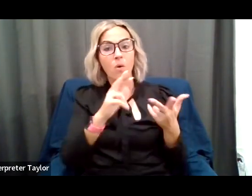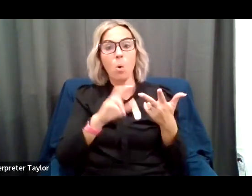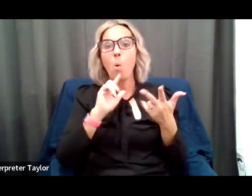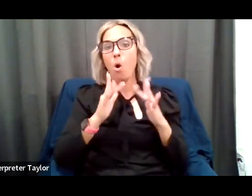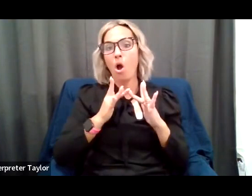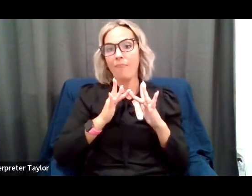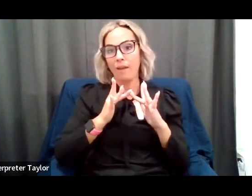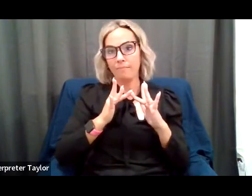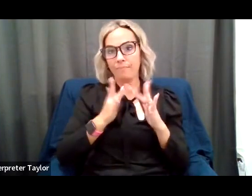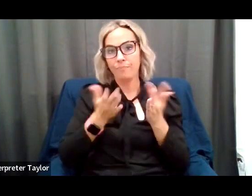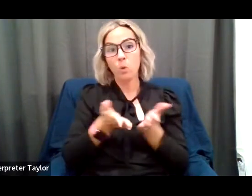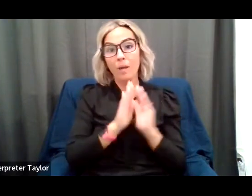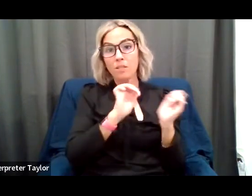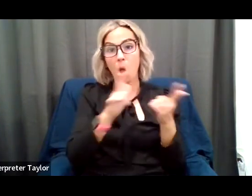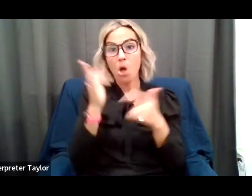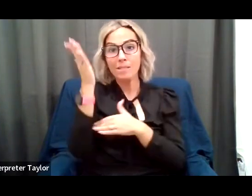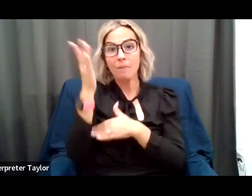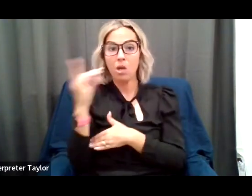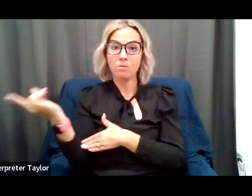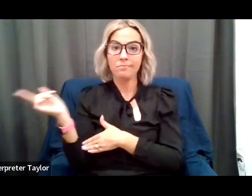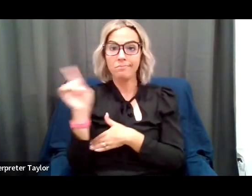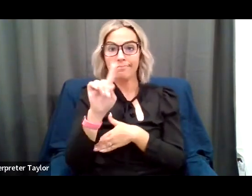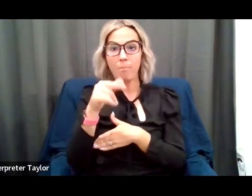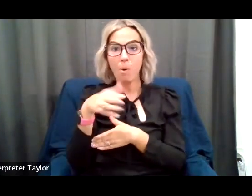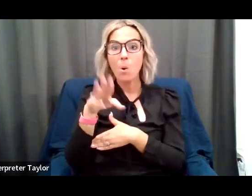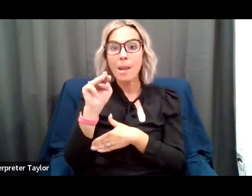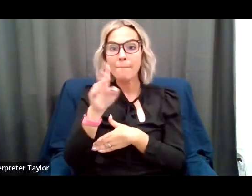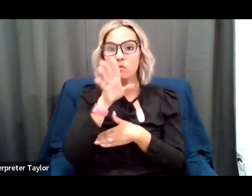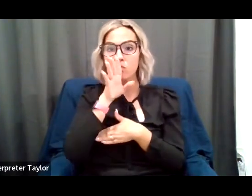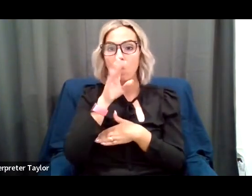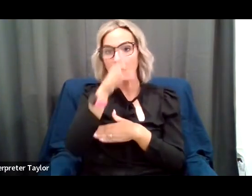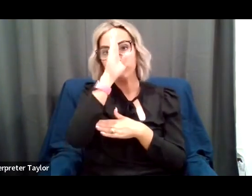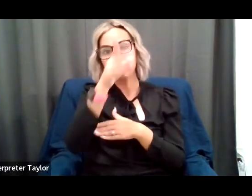we ask that all speakers come to the podium to address the Board." Thank you.